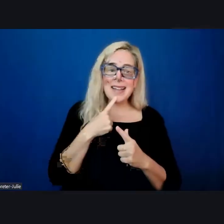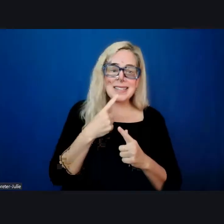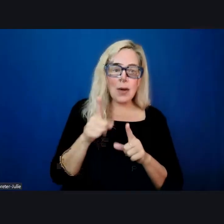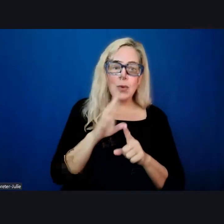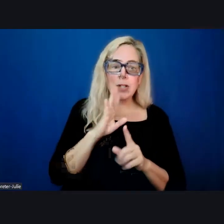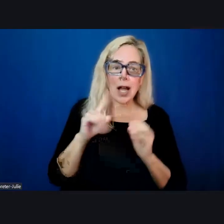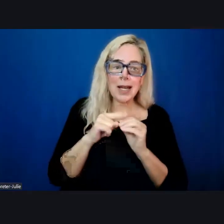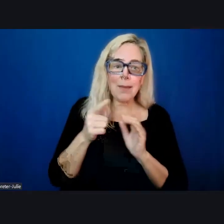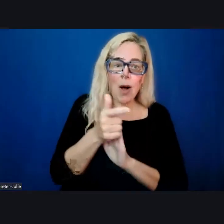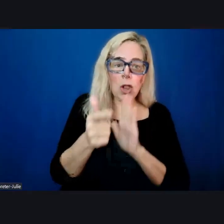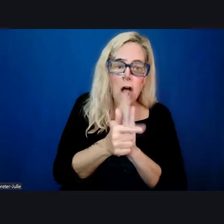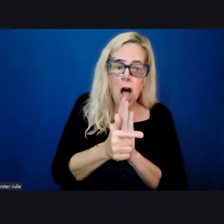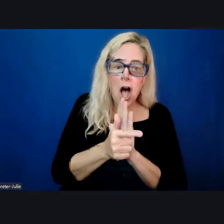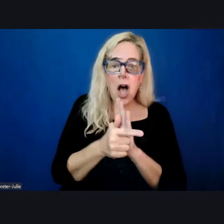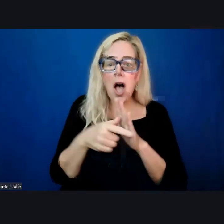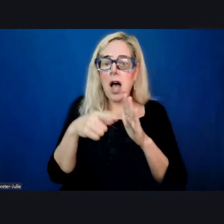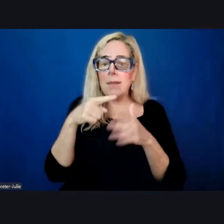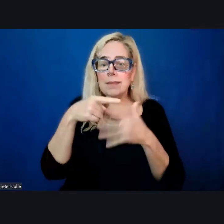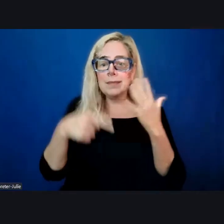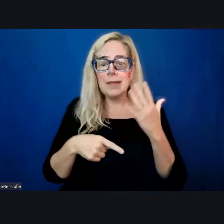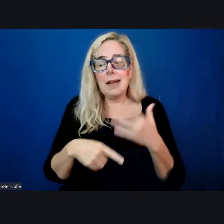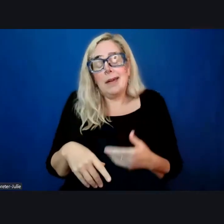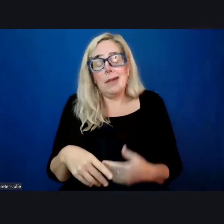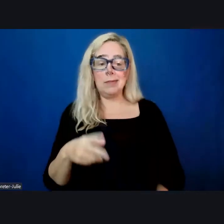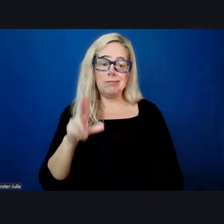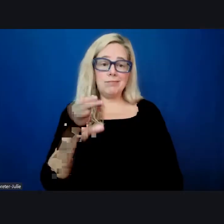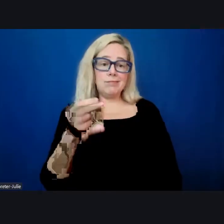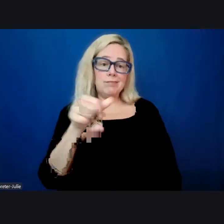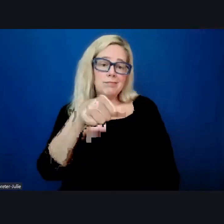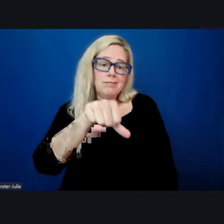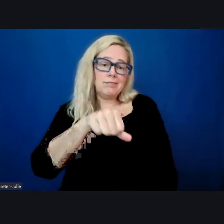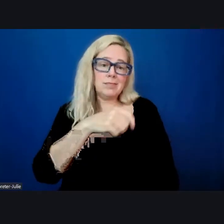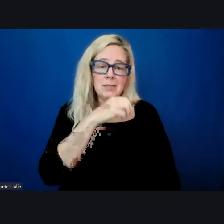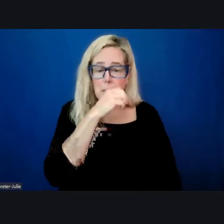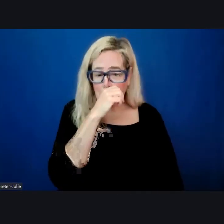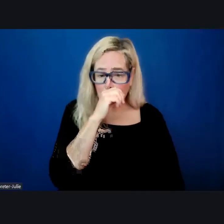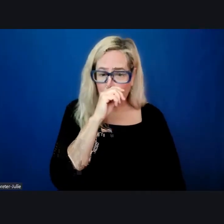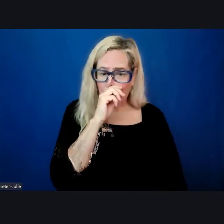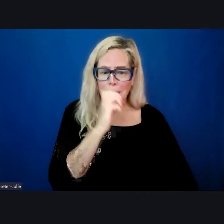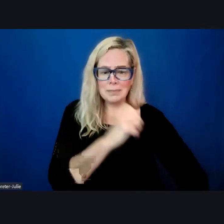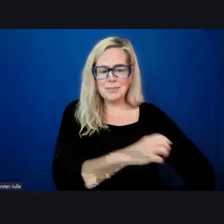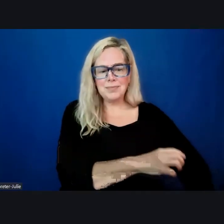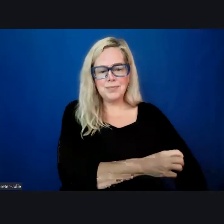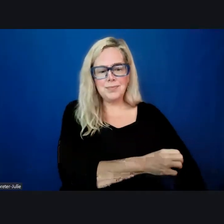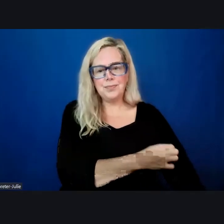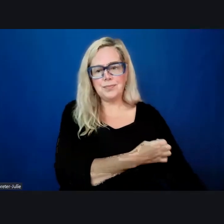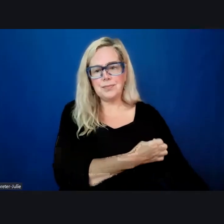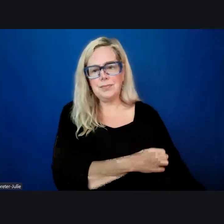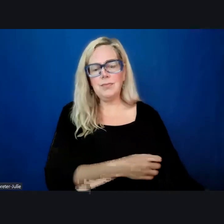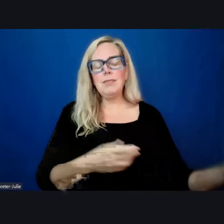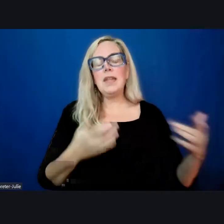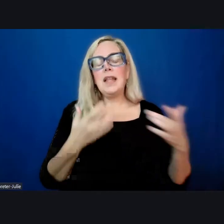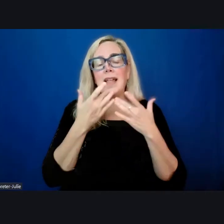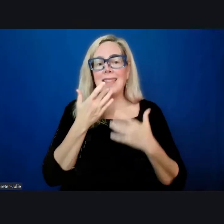And they're like, it's like, um, luckily we had engineers in our group. So, putting up a website,